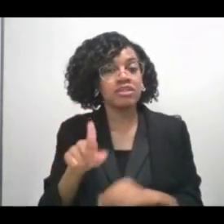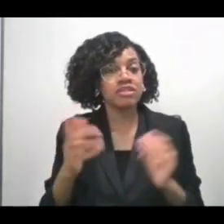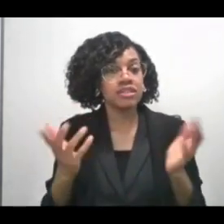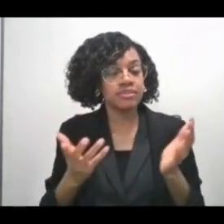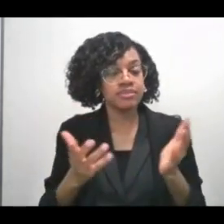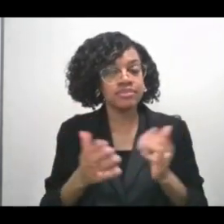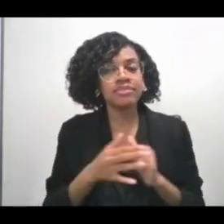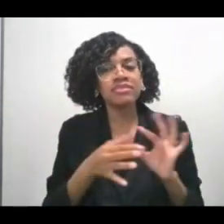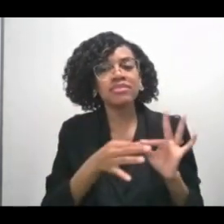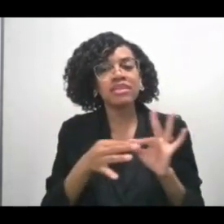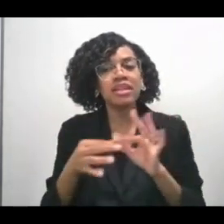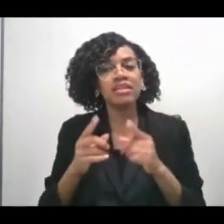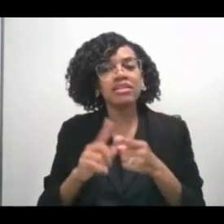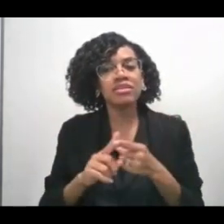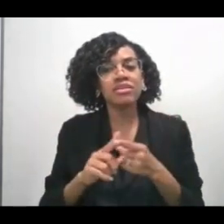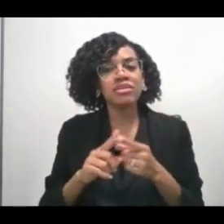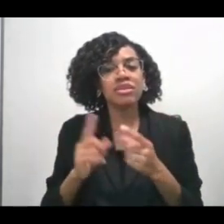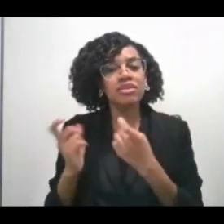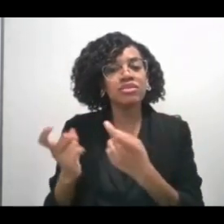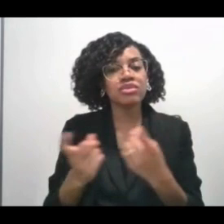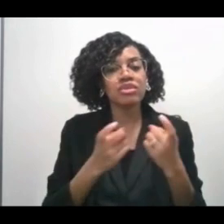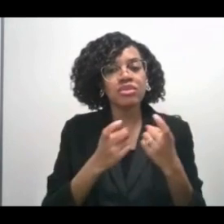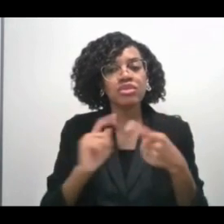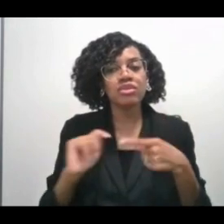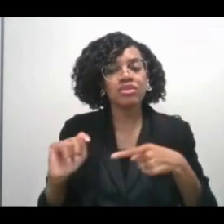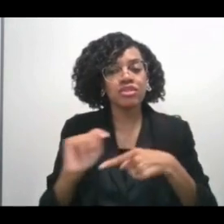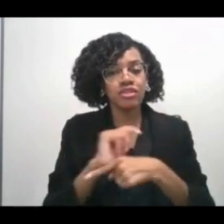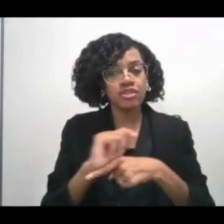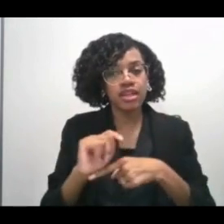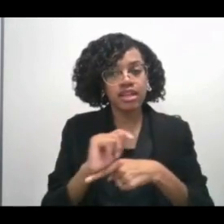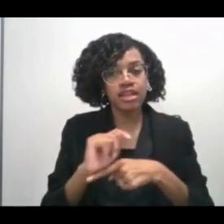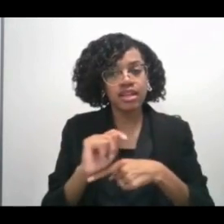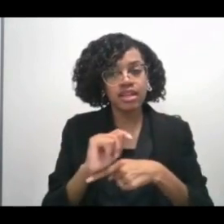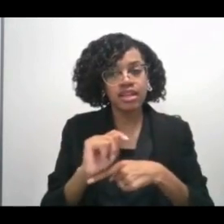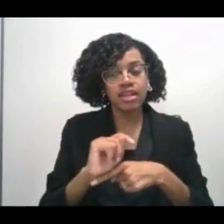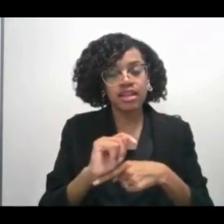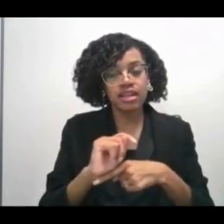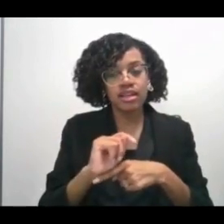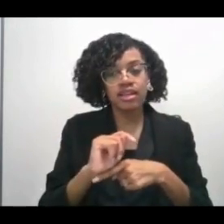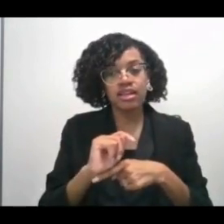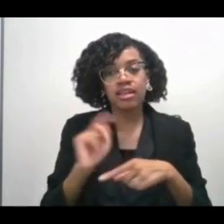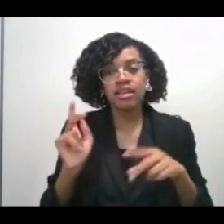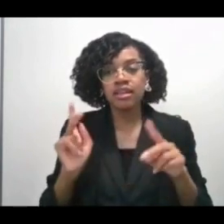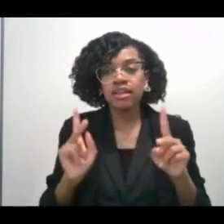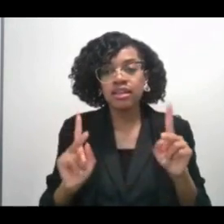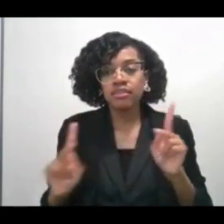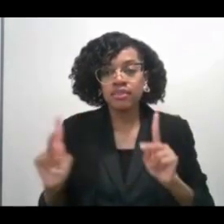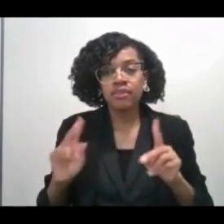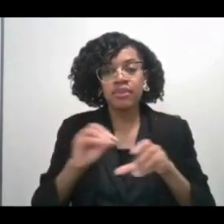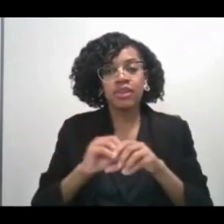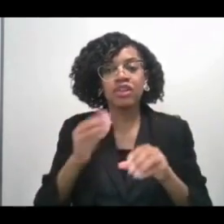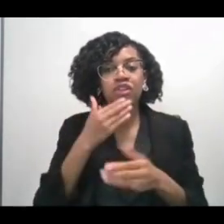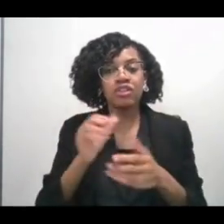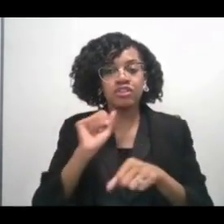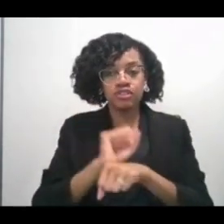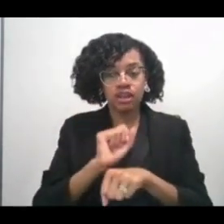the goal recruit train in place workers in good jobs that enhance climate resilience. Could a qualified scenario be